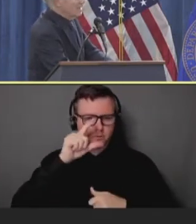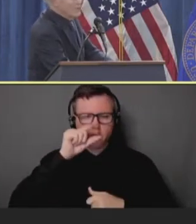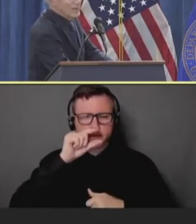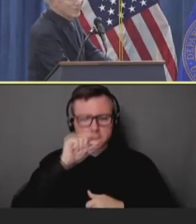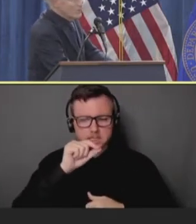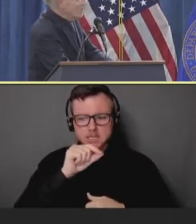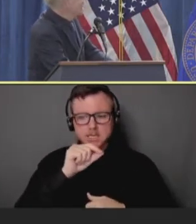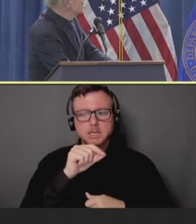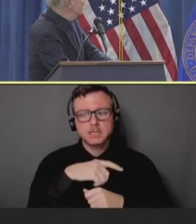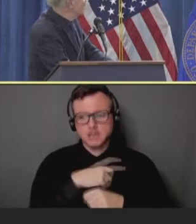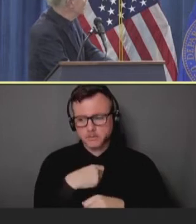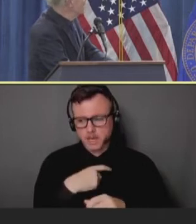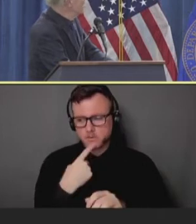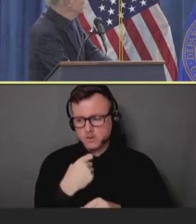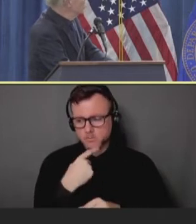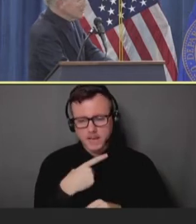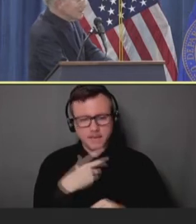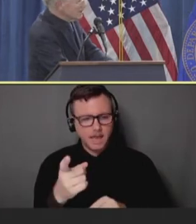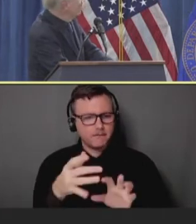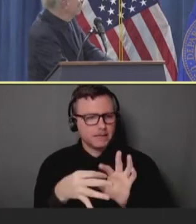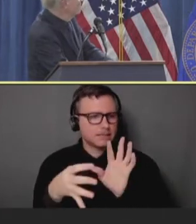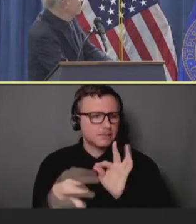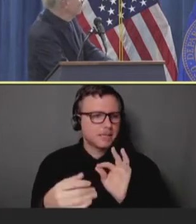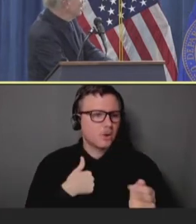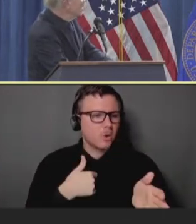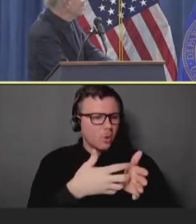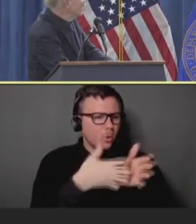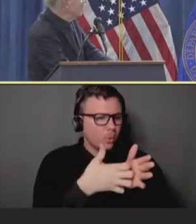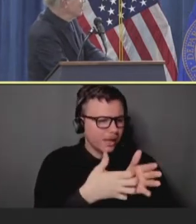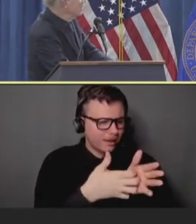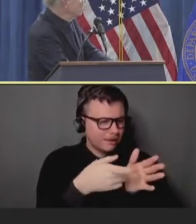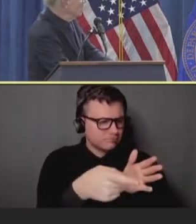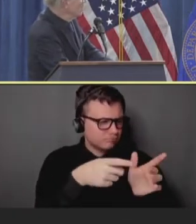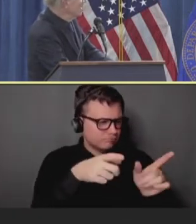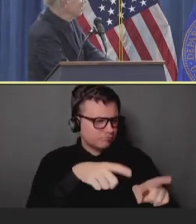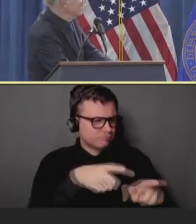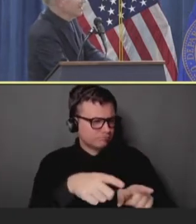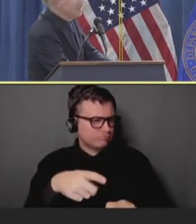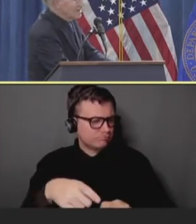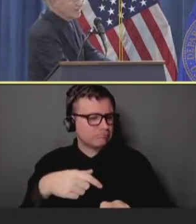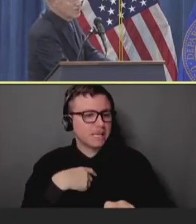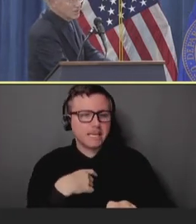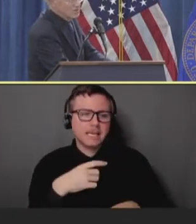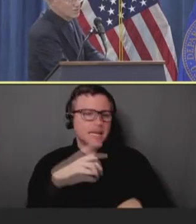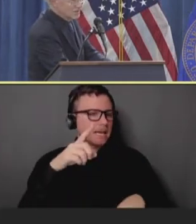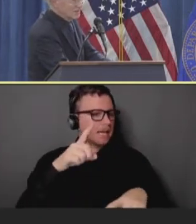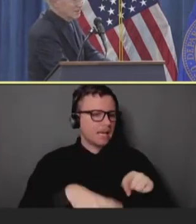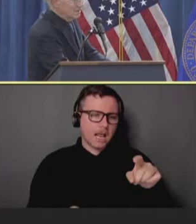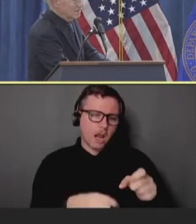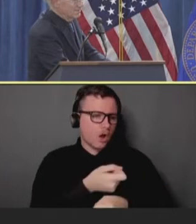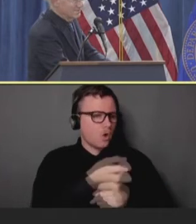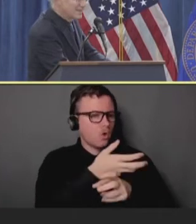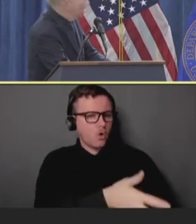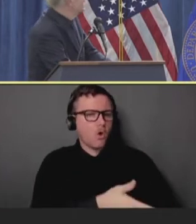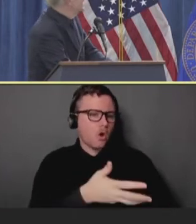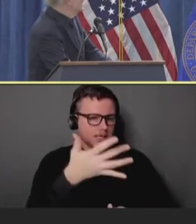And here we have in red, a statement, "the weakened form of the live virus in the oral vaccine cannot cause disease."